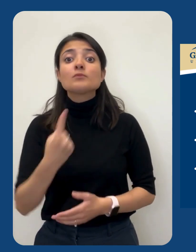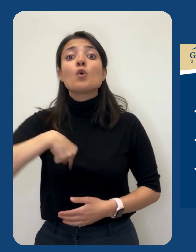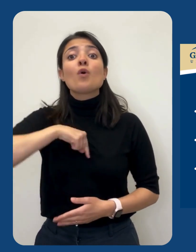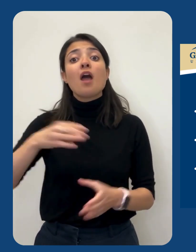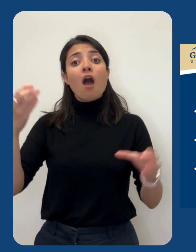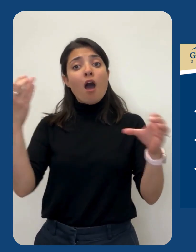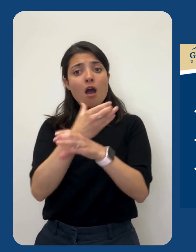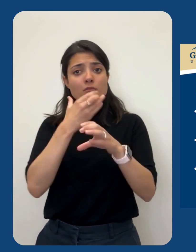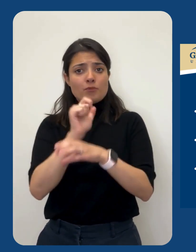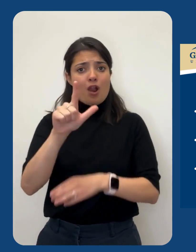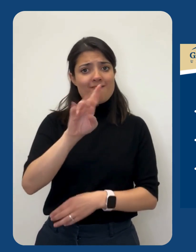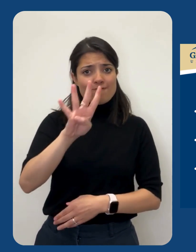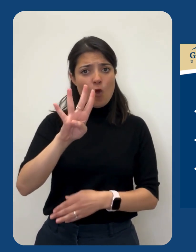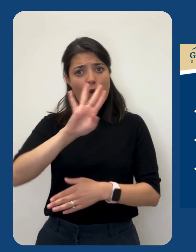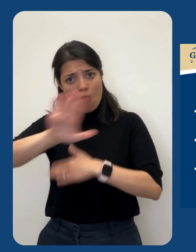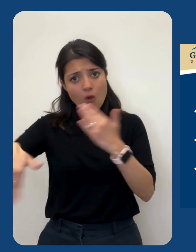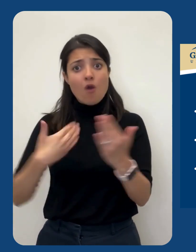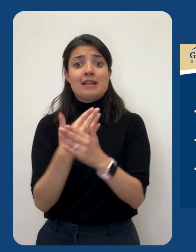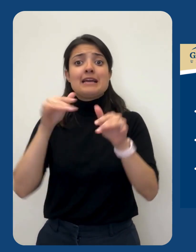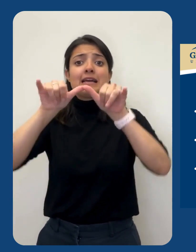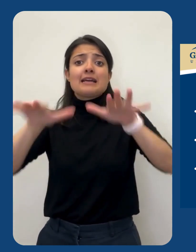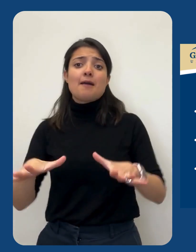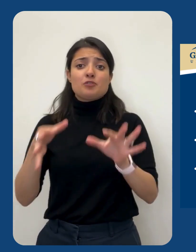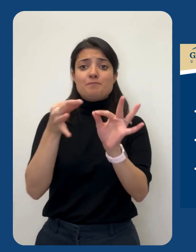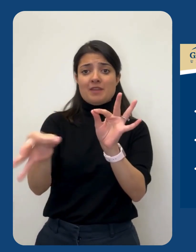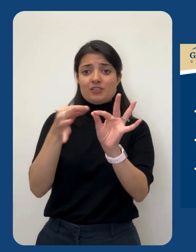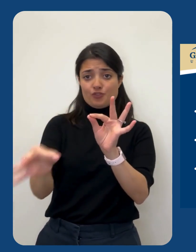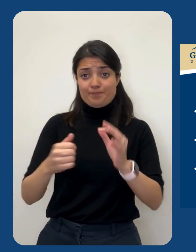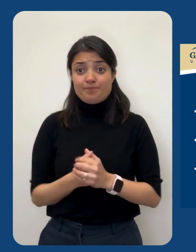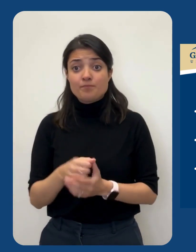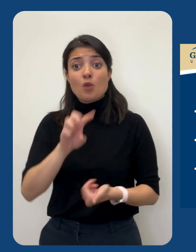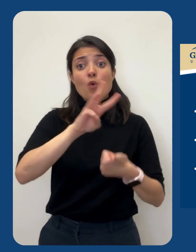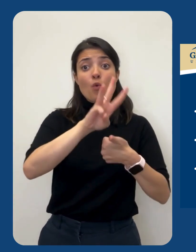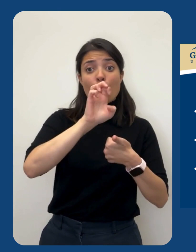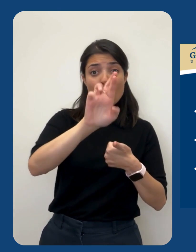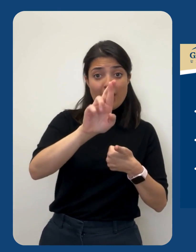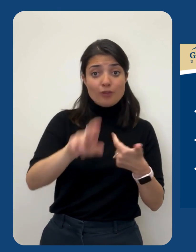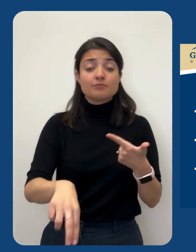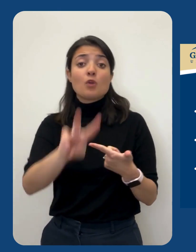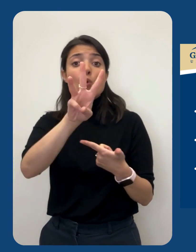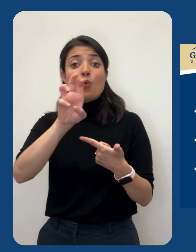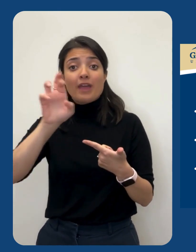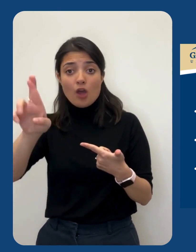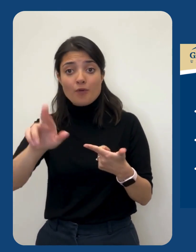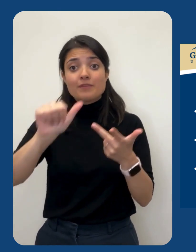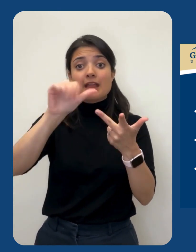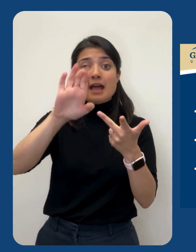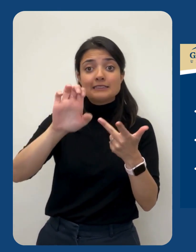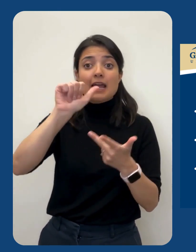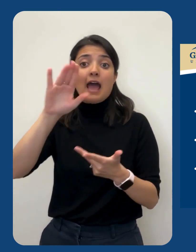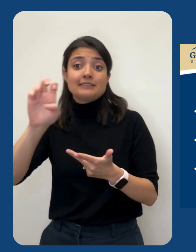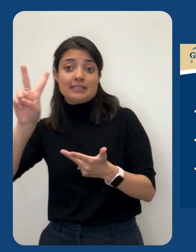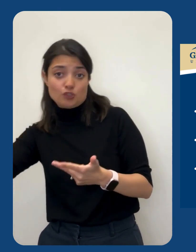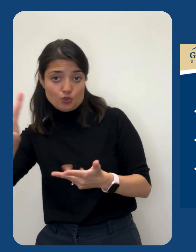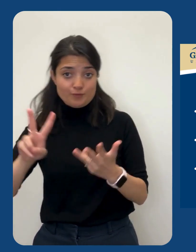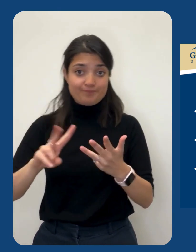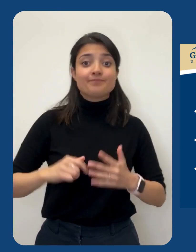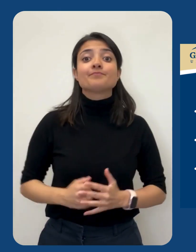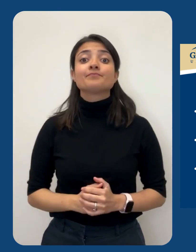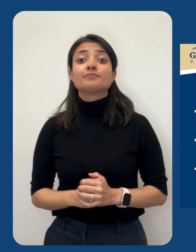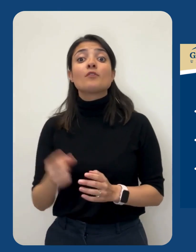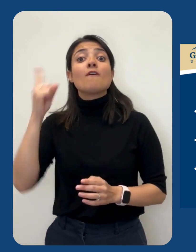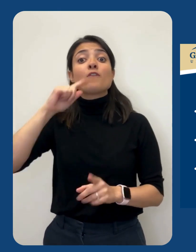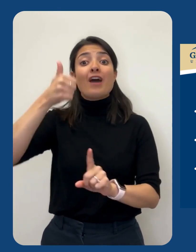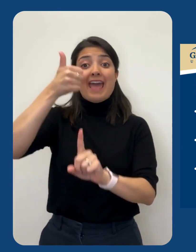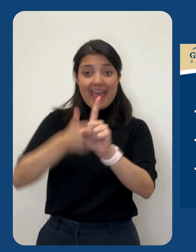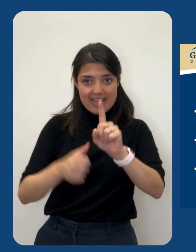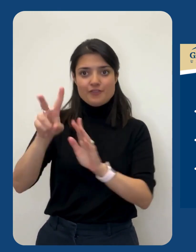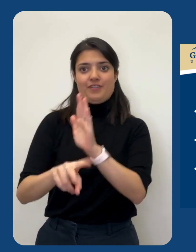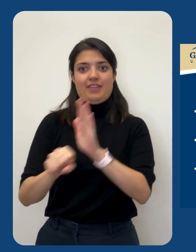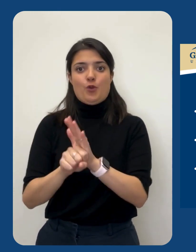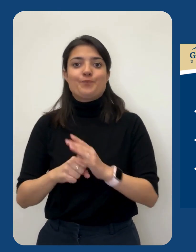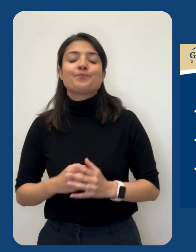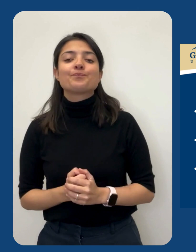We calculated all four caption metrics, WER, WWER, ACE and ACE2 for each video clip.